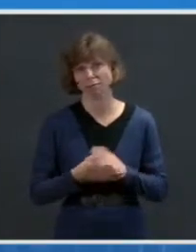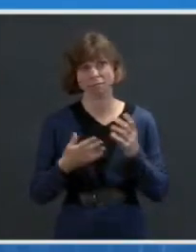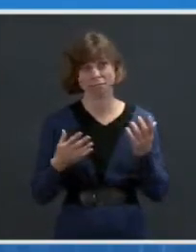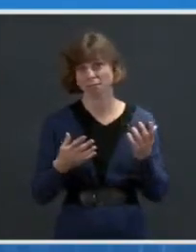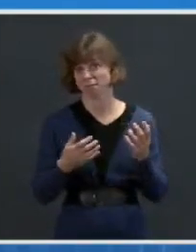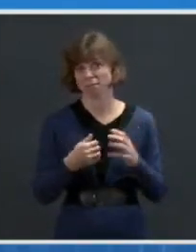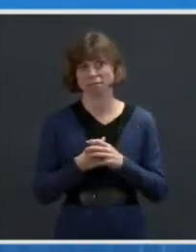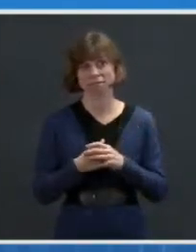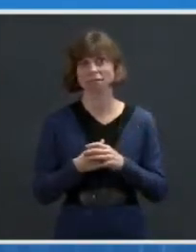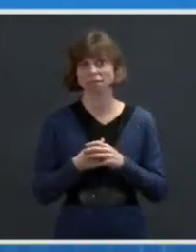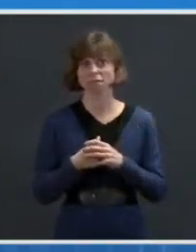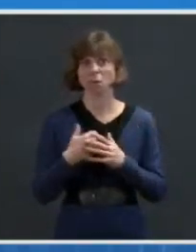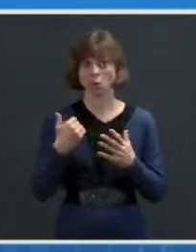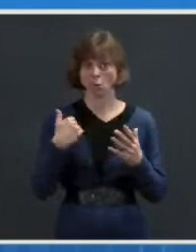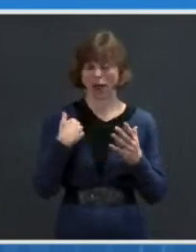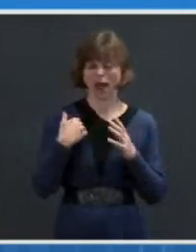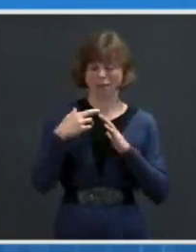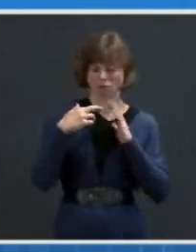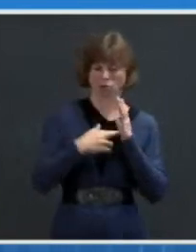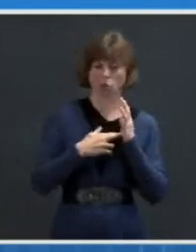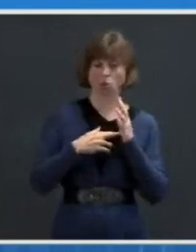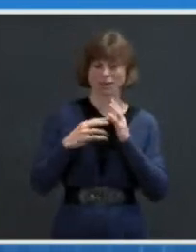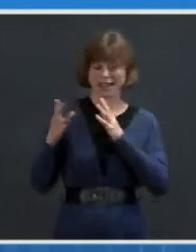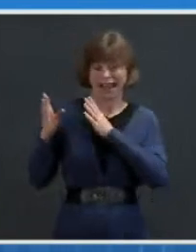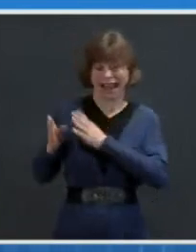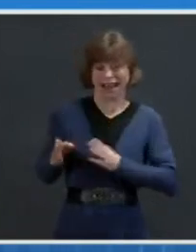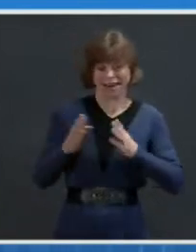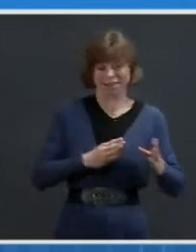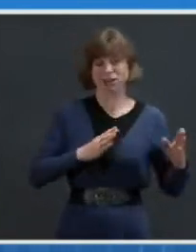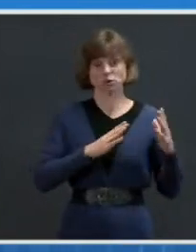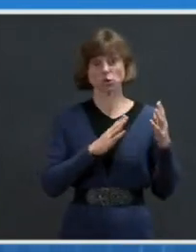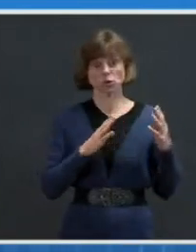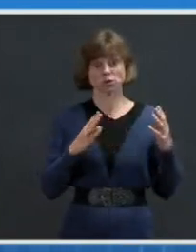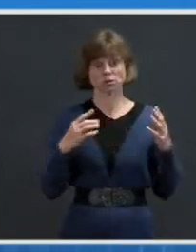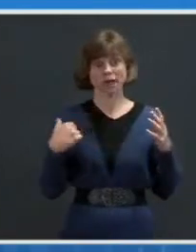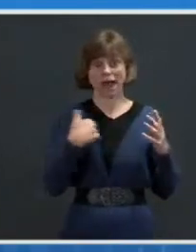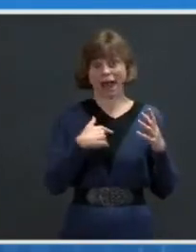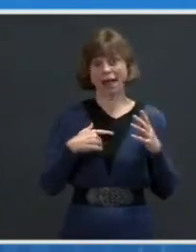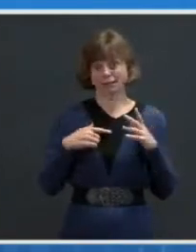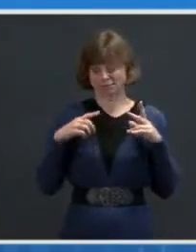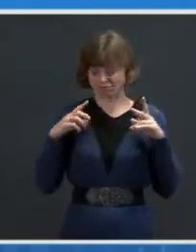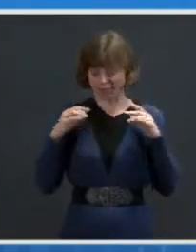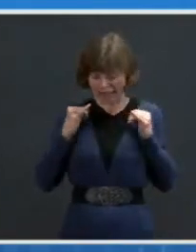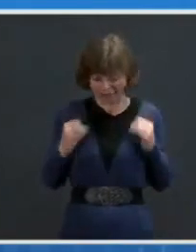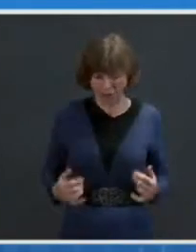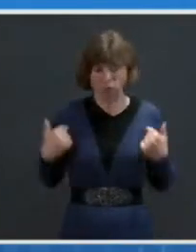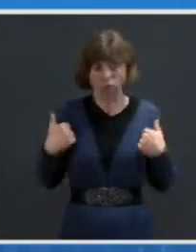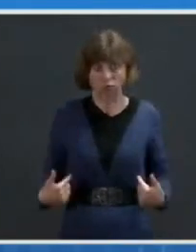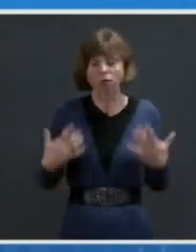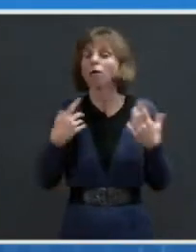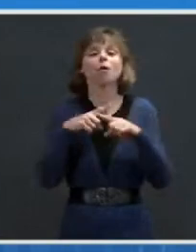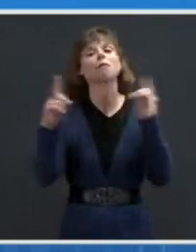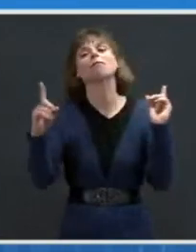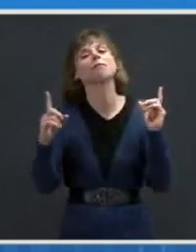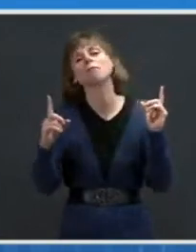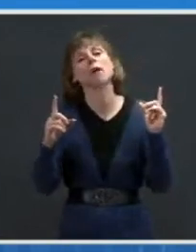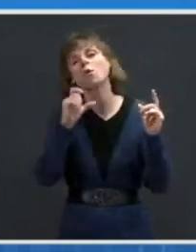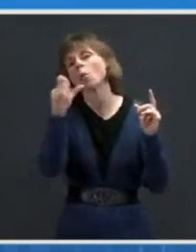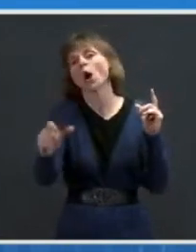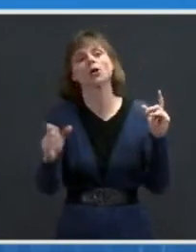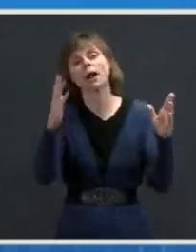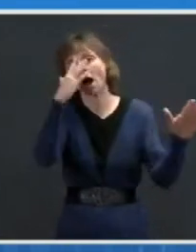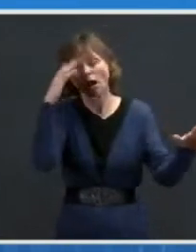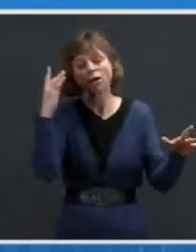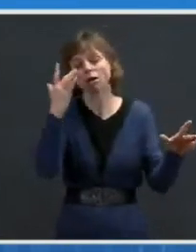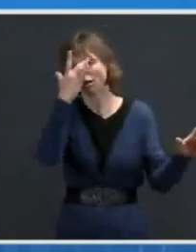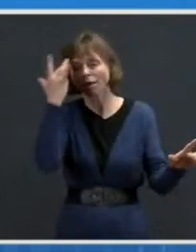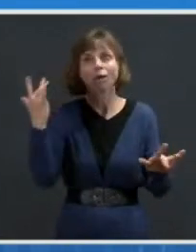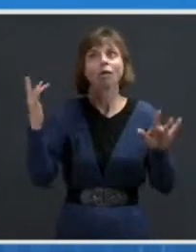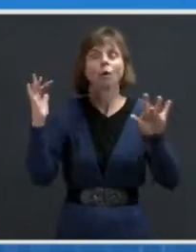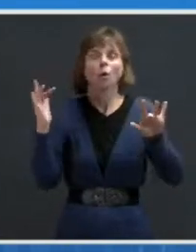70,000 CASES PER DAY, WE ARE